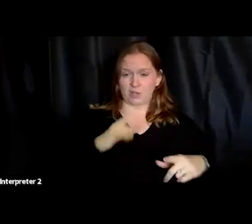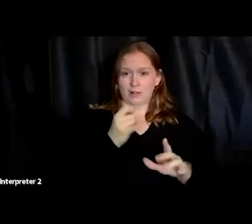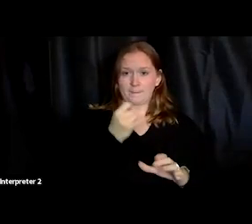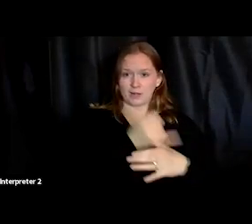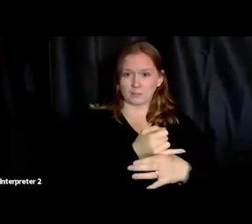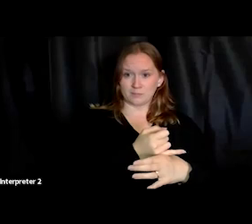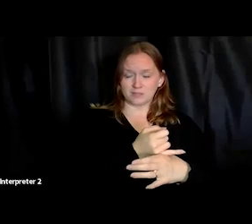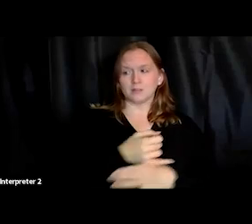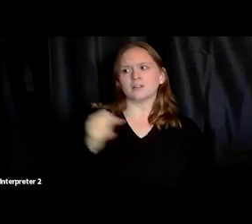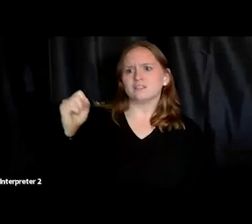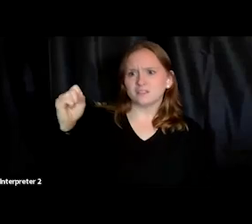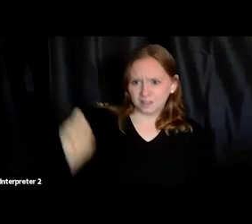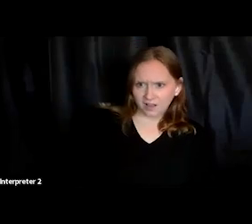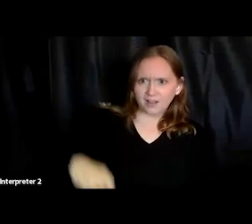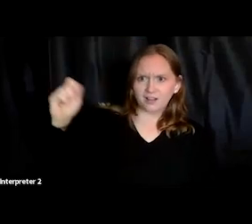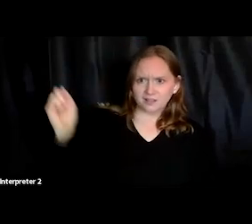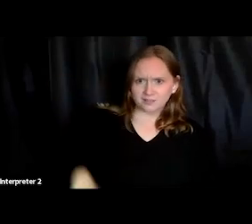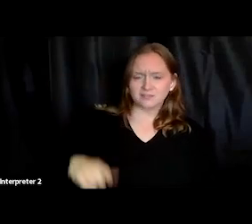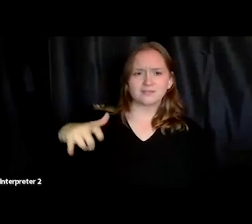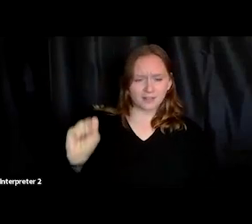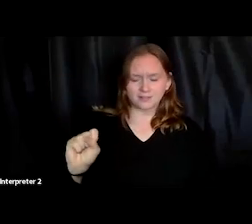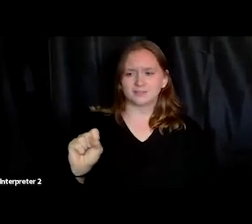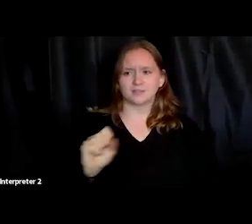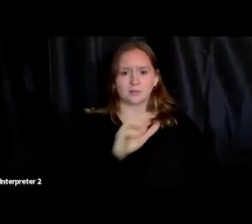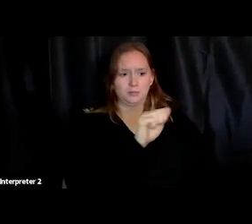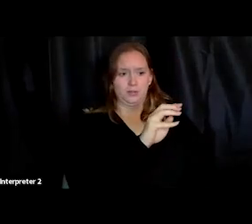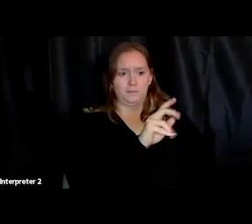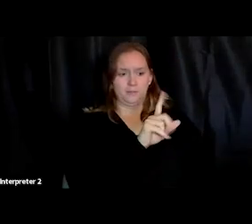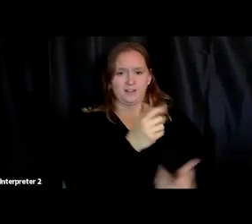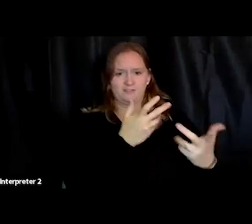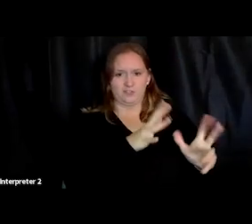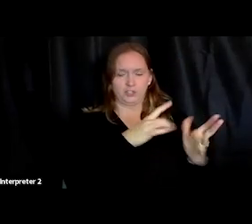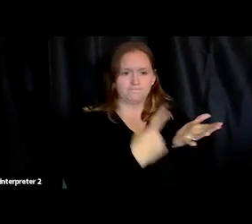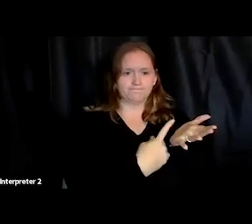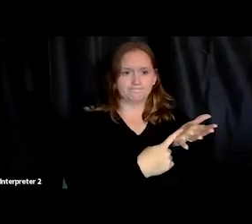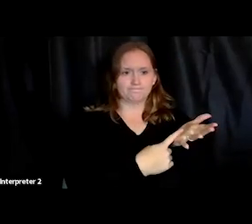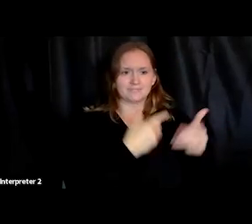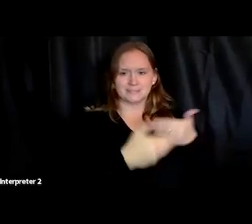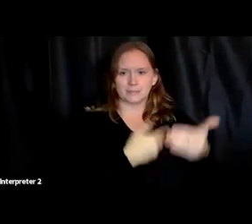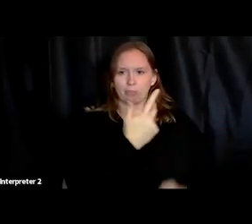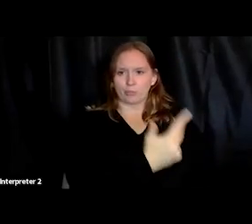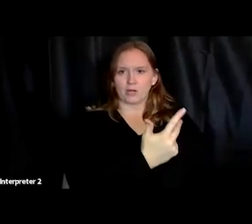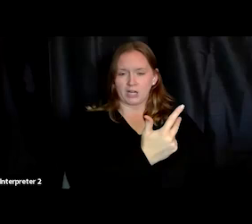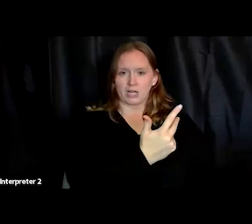So as Amanda talked about step three, utilizing the listings of impairments,